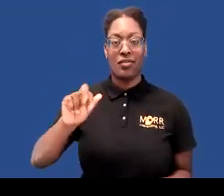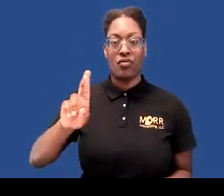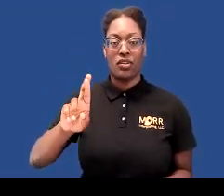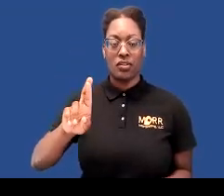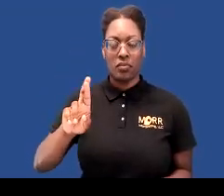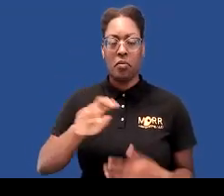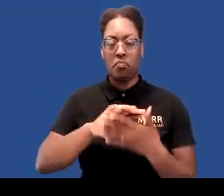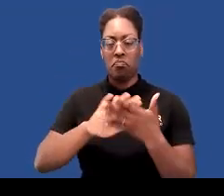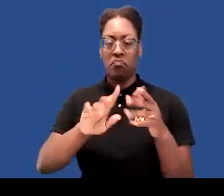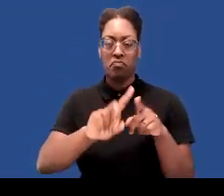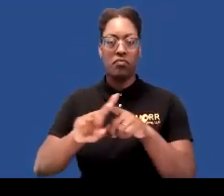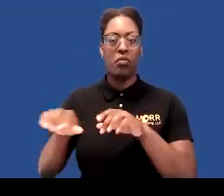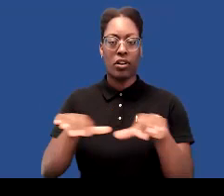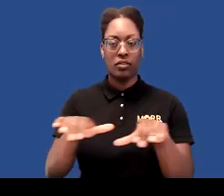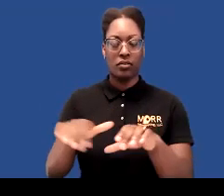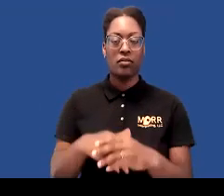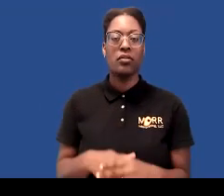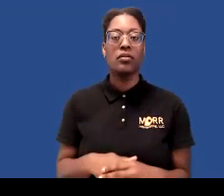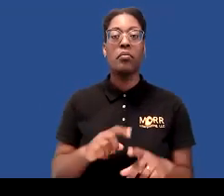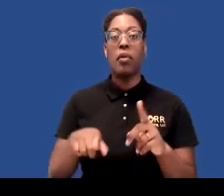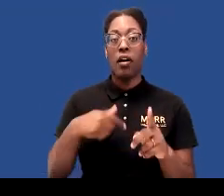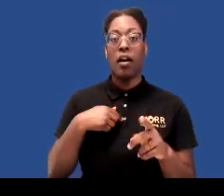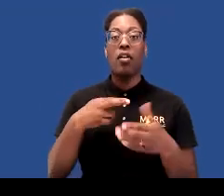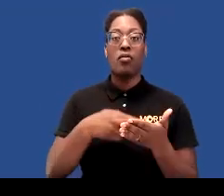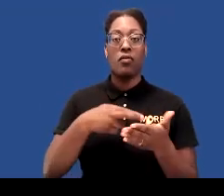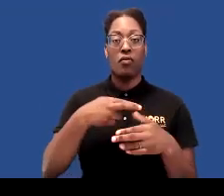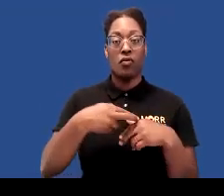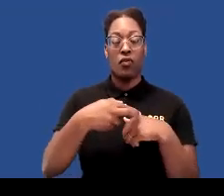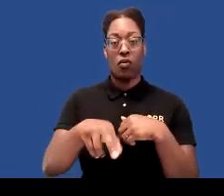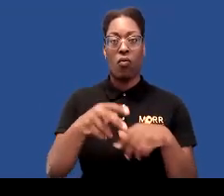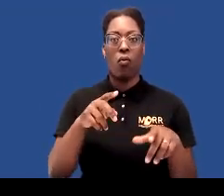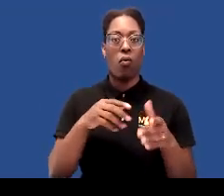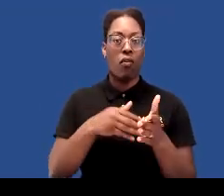But certainly I refer much to Greenfield and "The Standard English Fairy Tale."